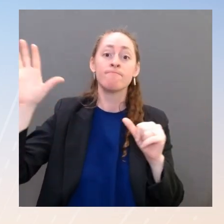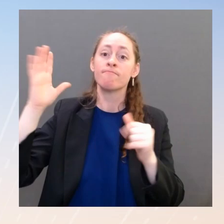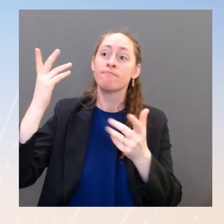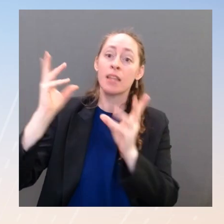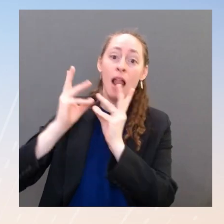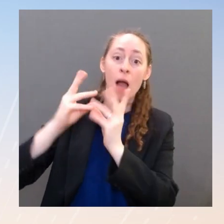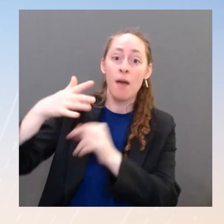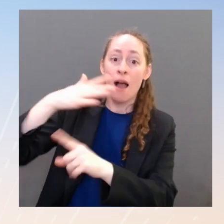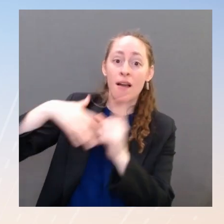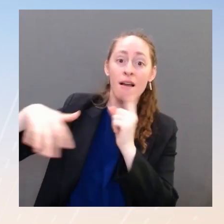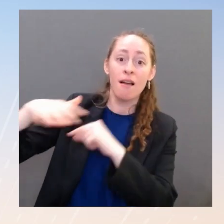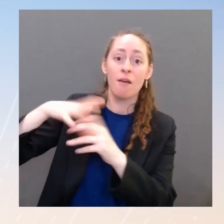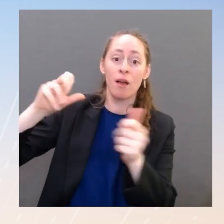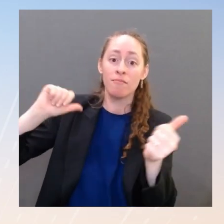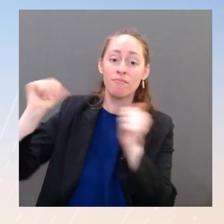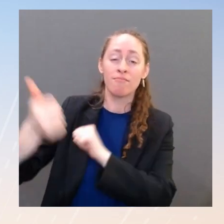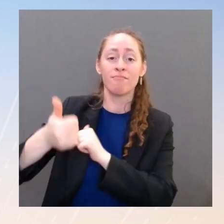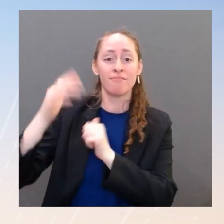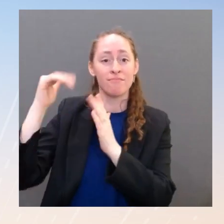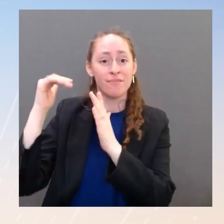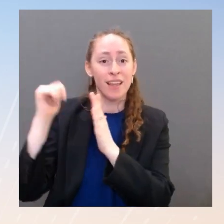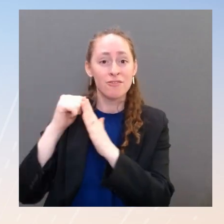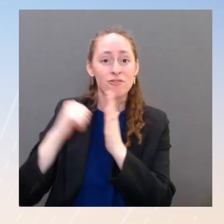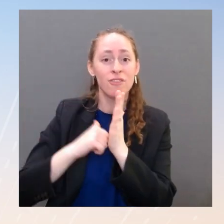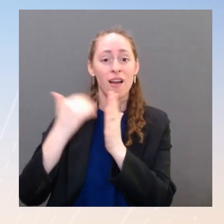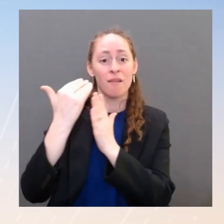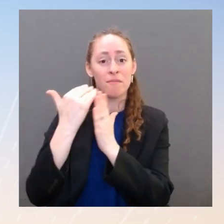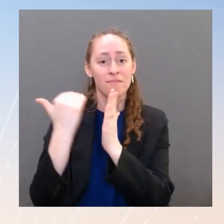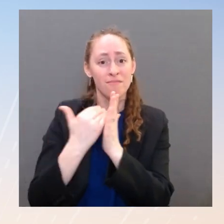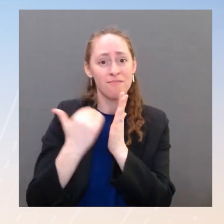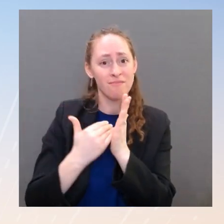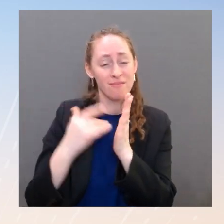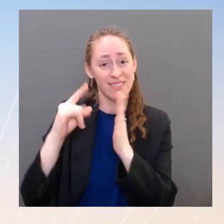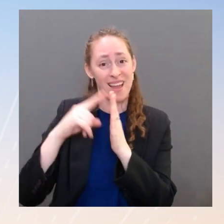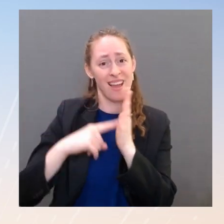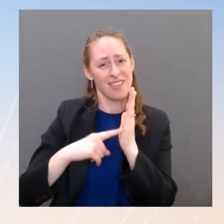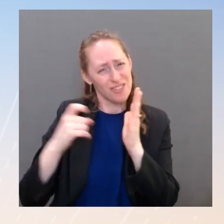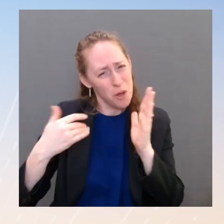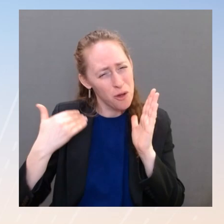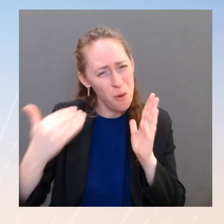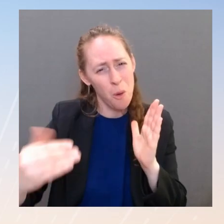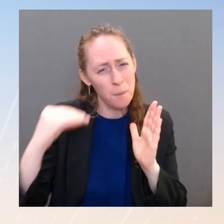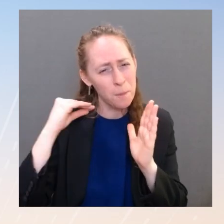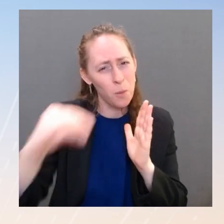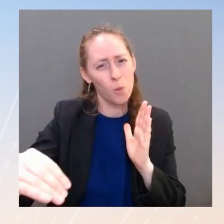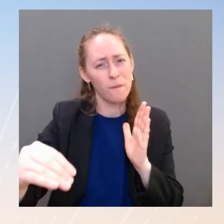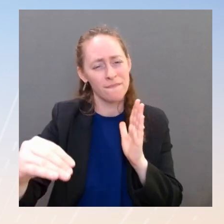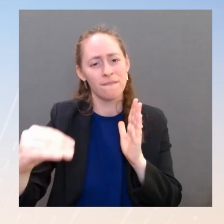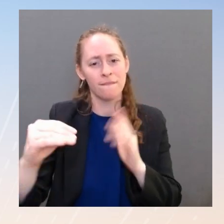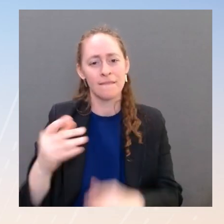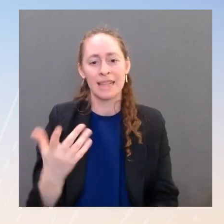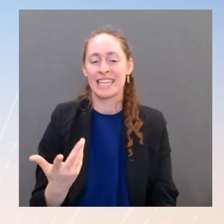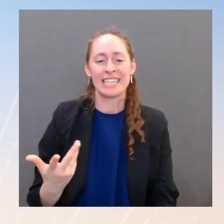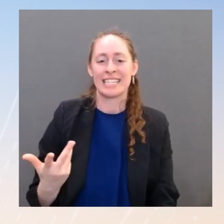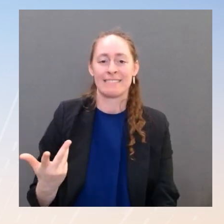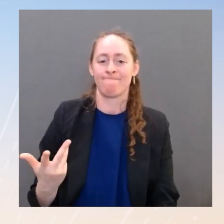other than that has long been his view. I'm not going to prejudge the outcome of these talks either, nor is the President. But we are also consi- --